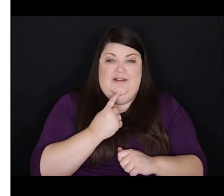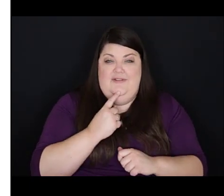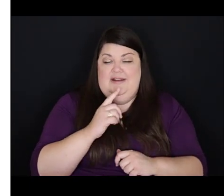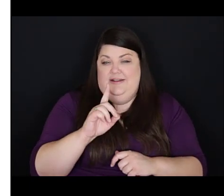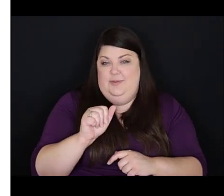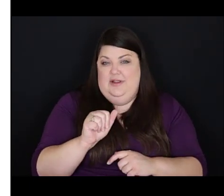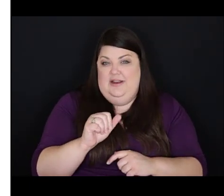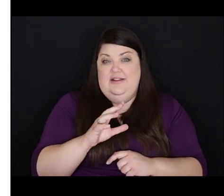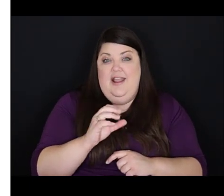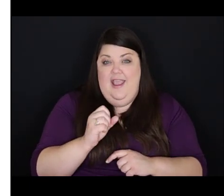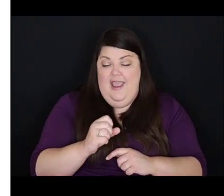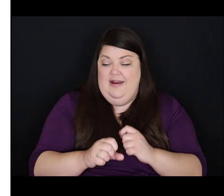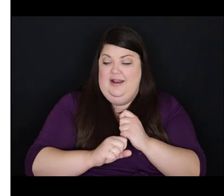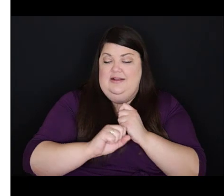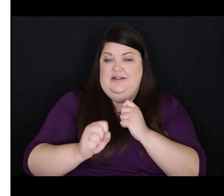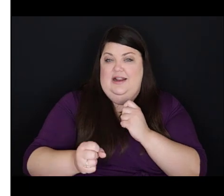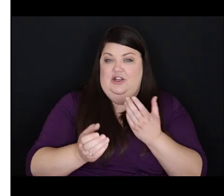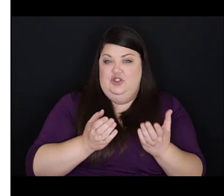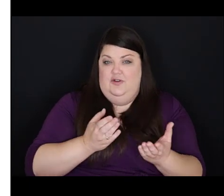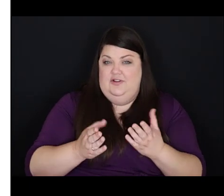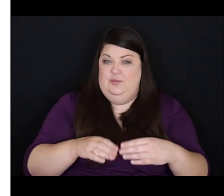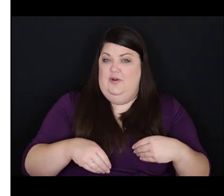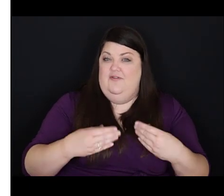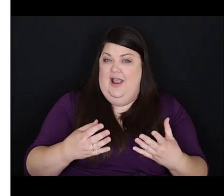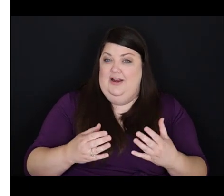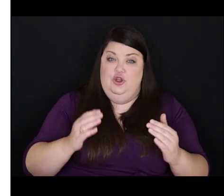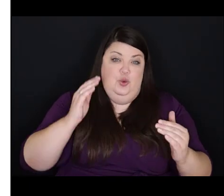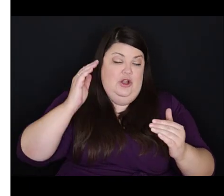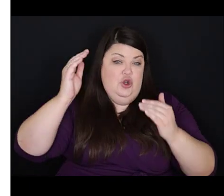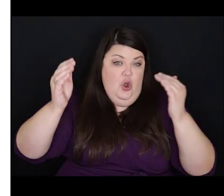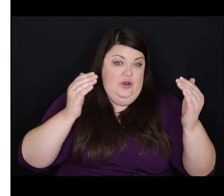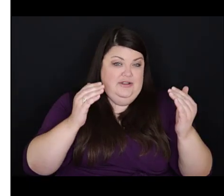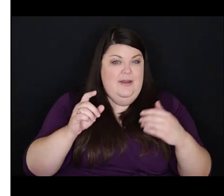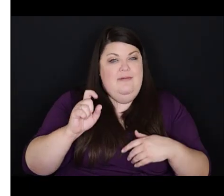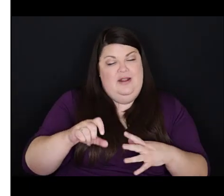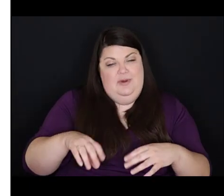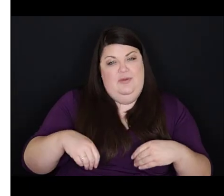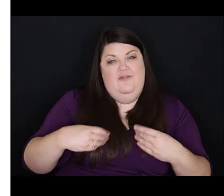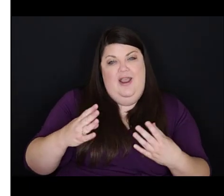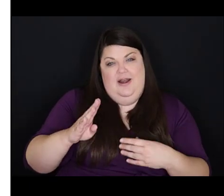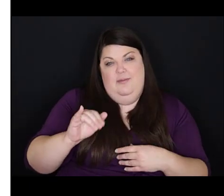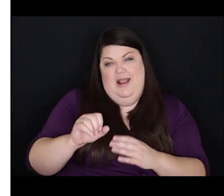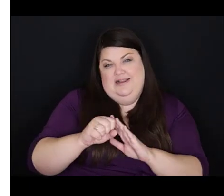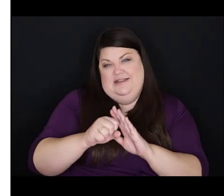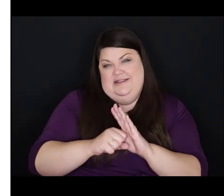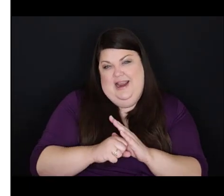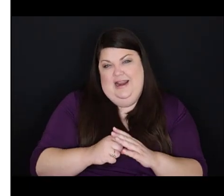and extended services provided to adults must be provided by State appropriations.